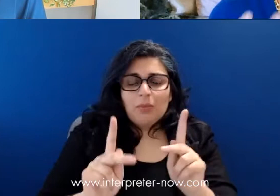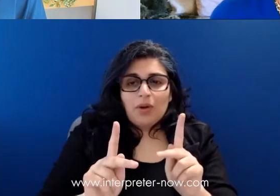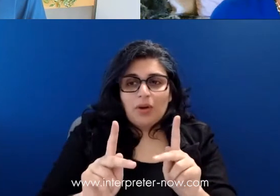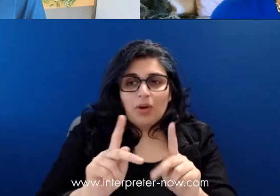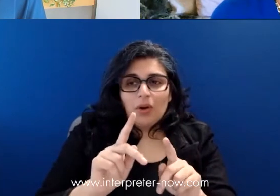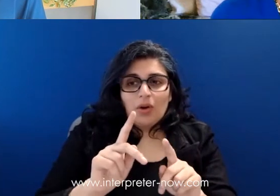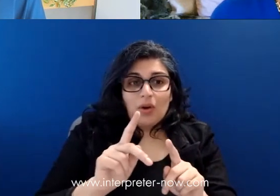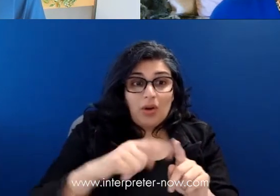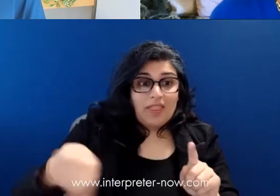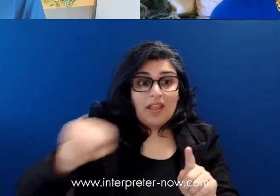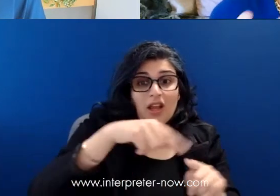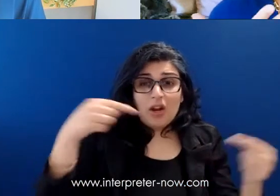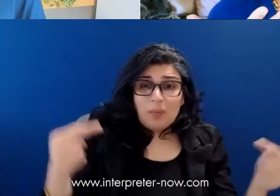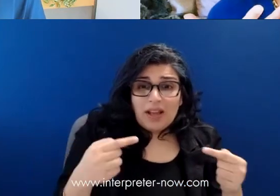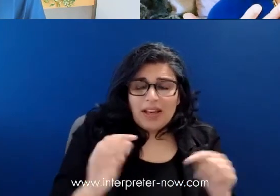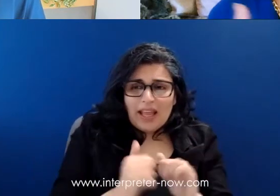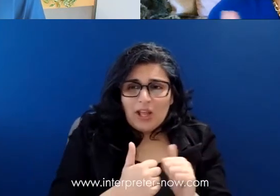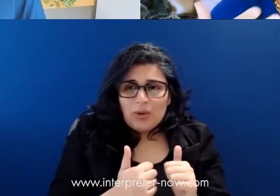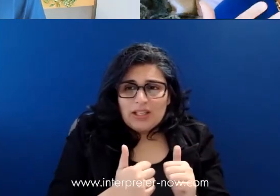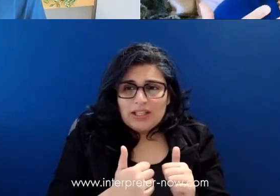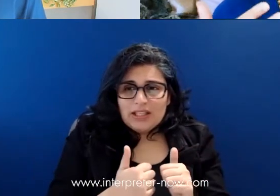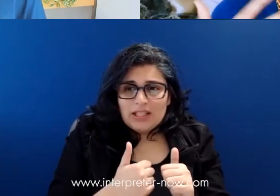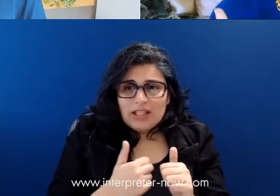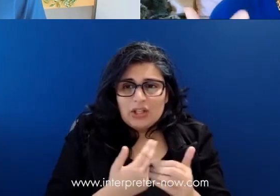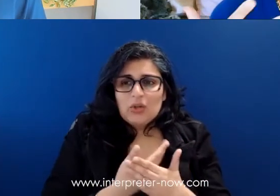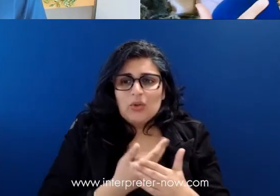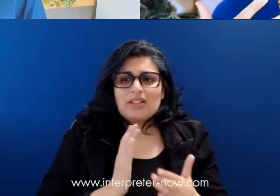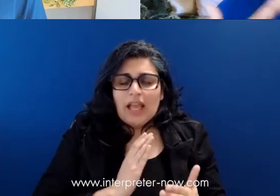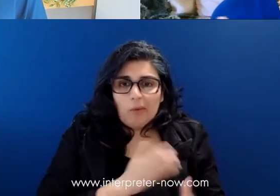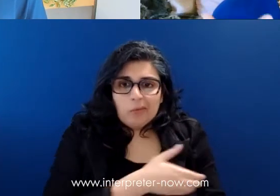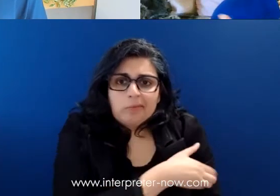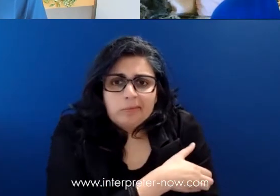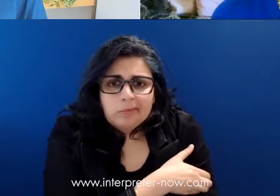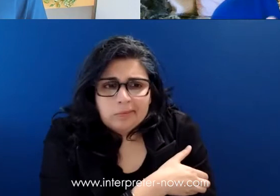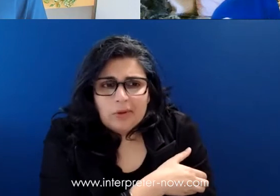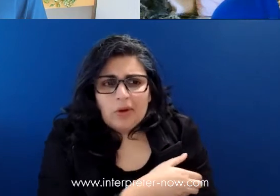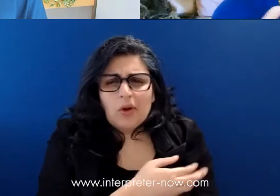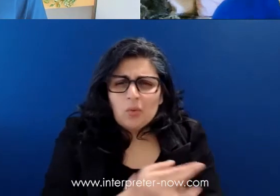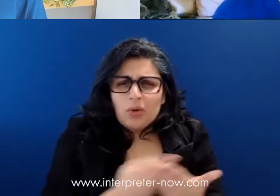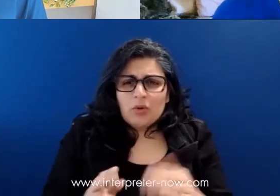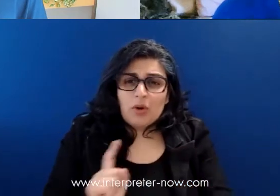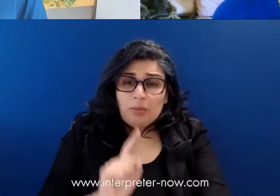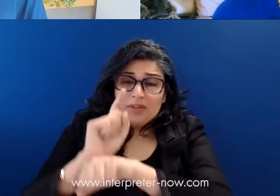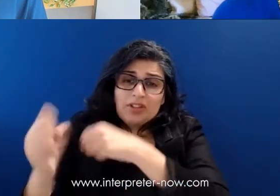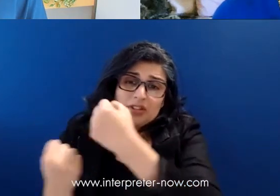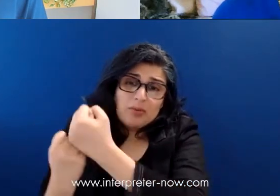pain, and how do we use our power and resources and privilege to support others in the most